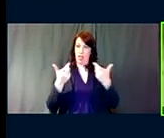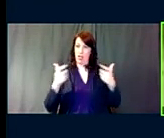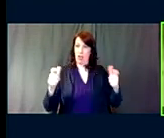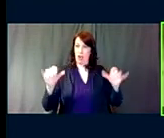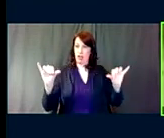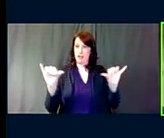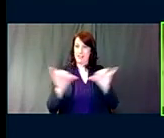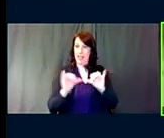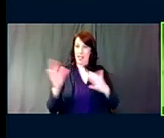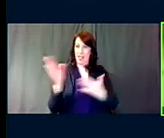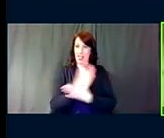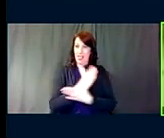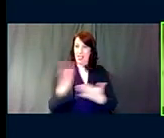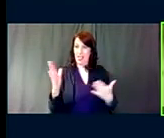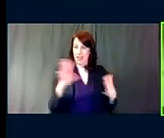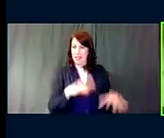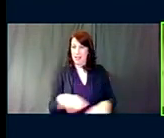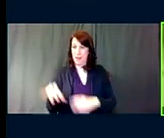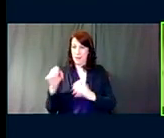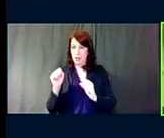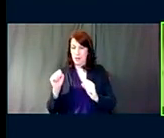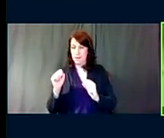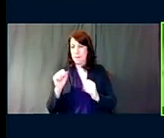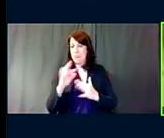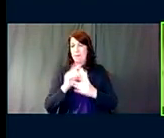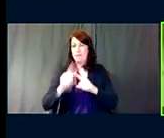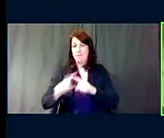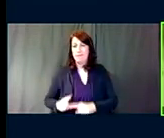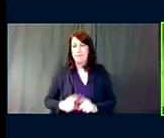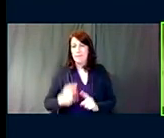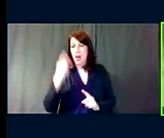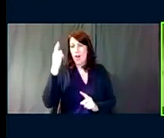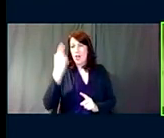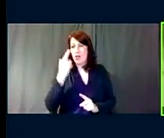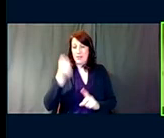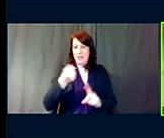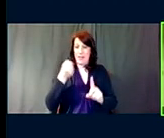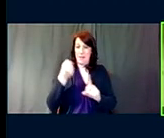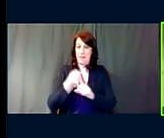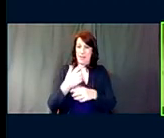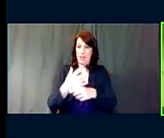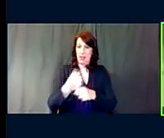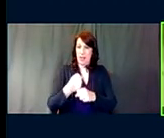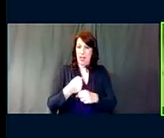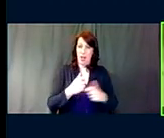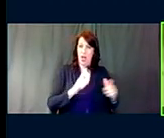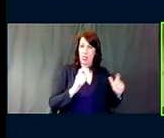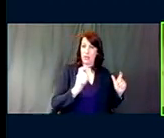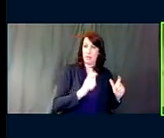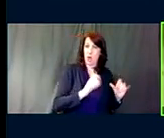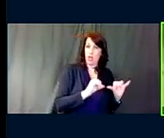POLICY IMPLEMENTED AT SCALE ON OPPOSITE WIDE SCALE ADOPTION, ALL OF THESE REASONS THE EFFECT THAT YOU'RE GETTING ON THE